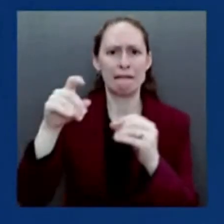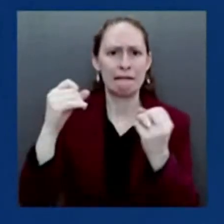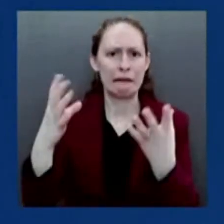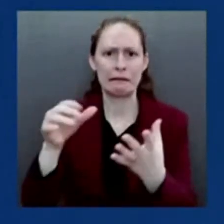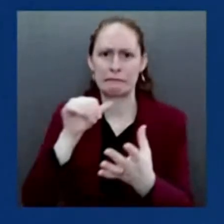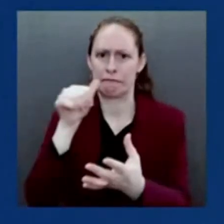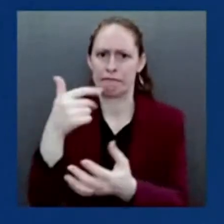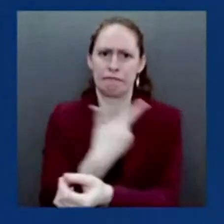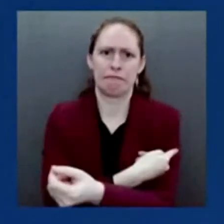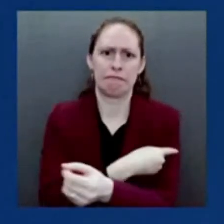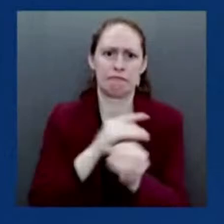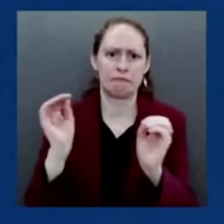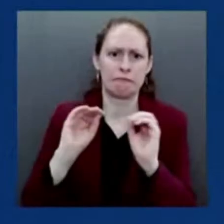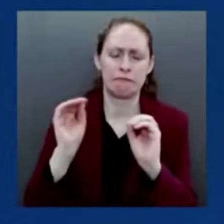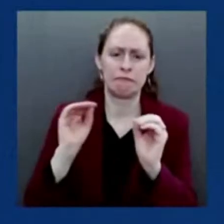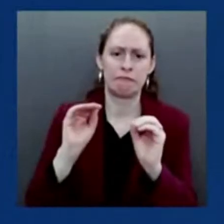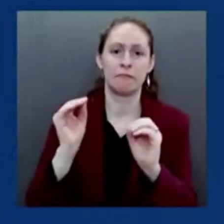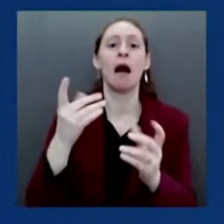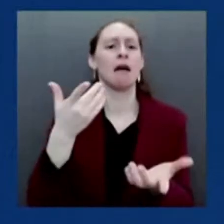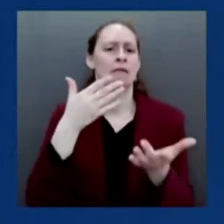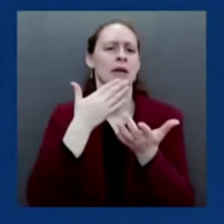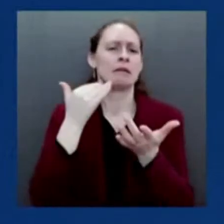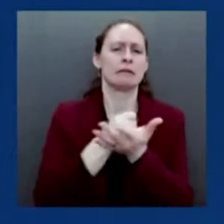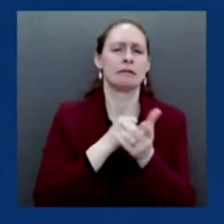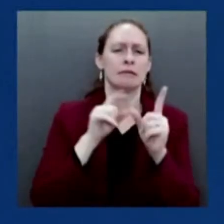AND YOU HAVE PEOPLE THAT ARE UNVACCINATED OR POORLY